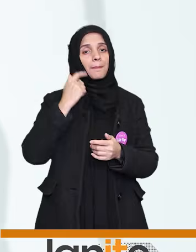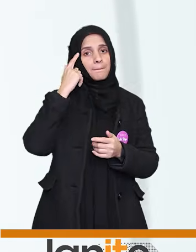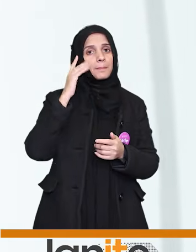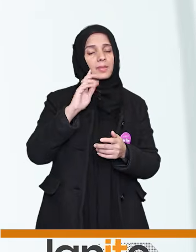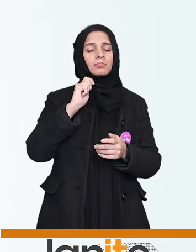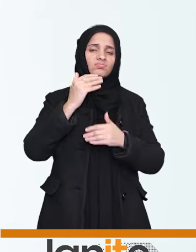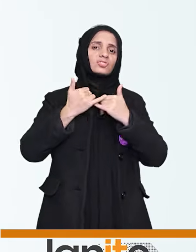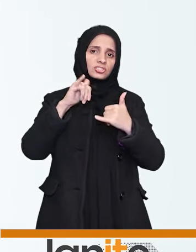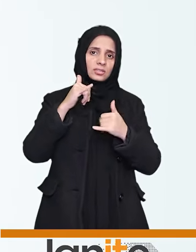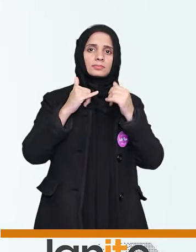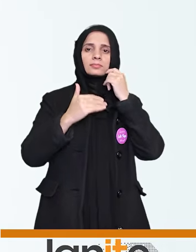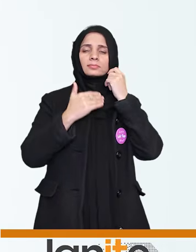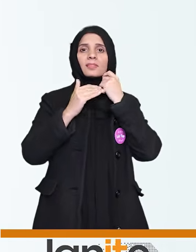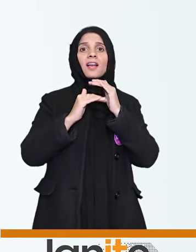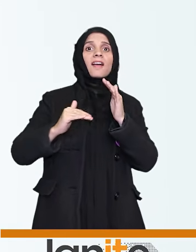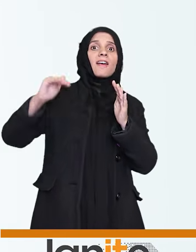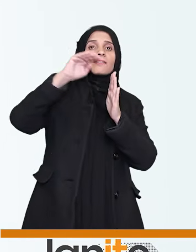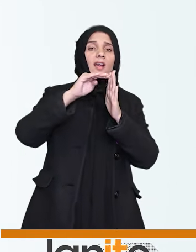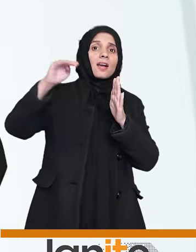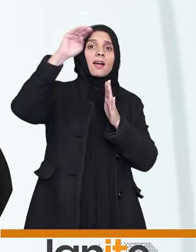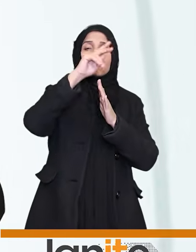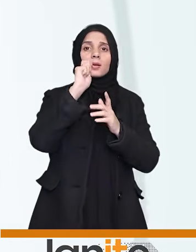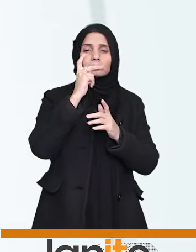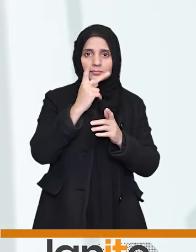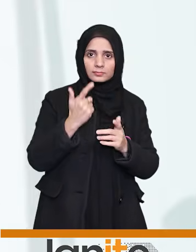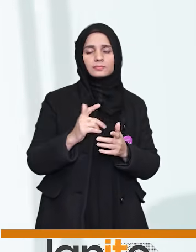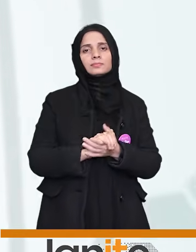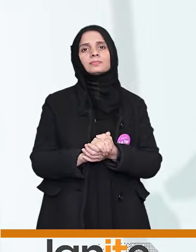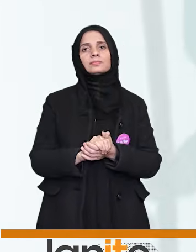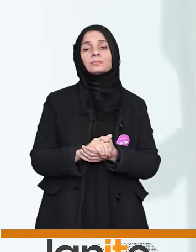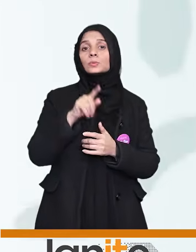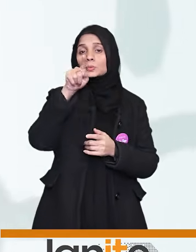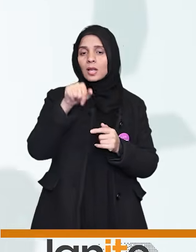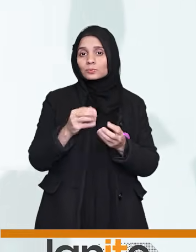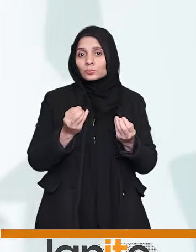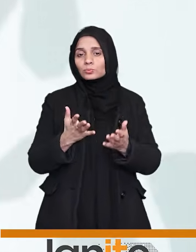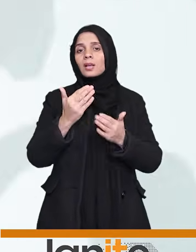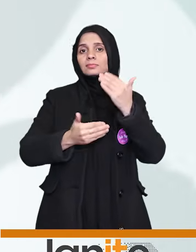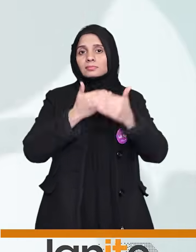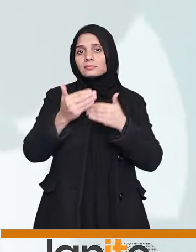you may not find high scale projects. But you as a beginner, someone who has just started freelancing,